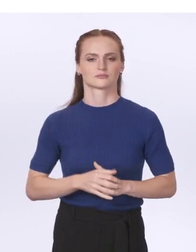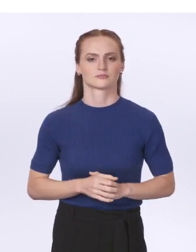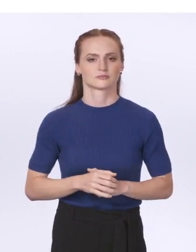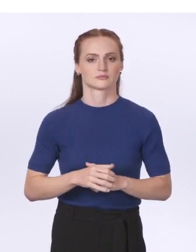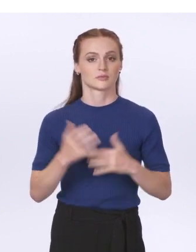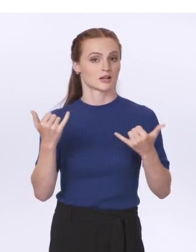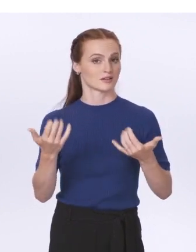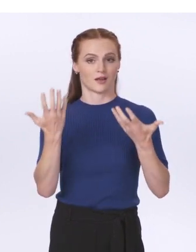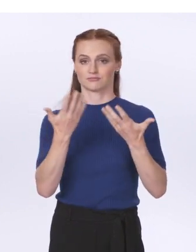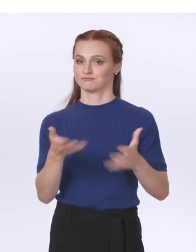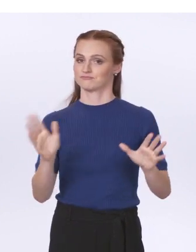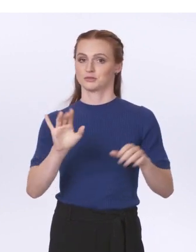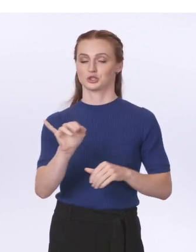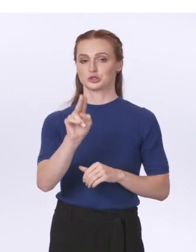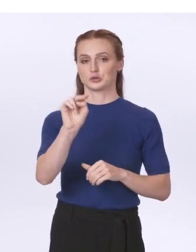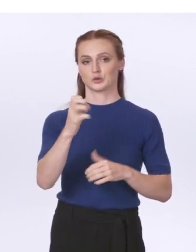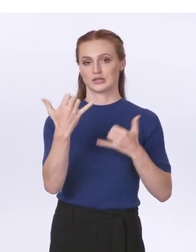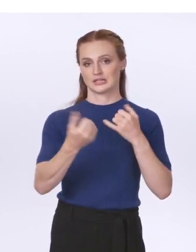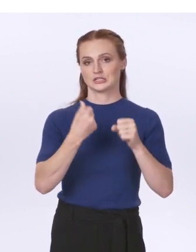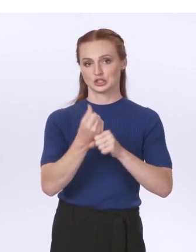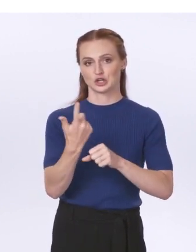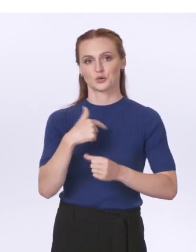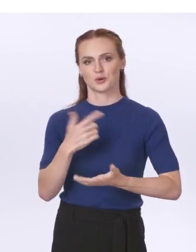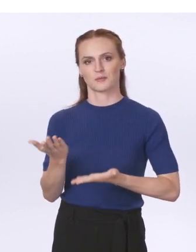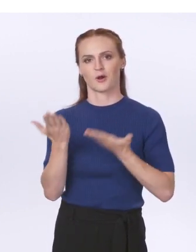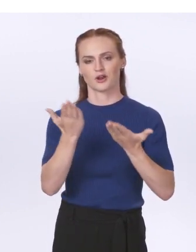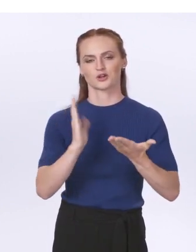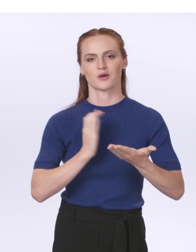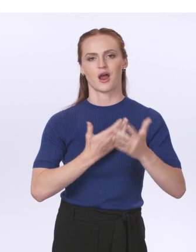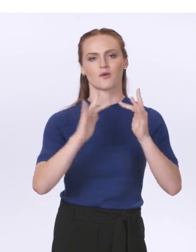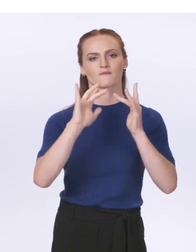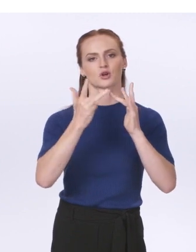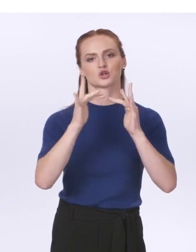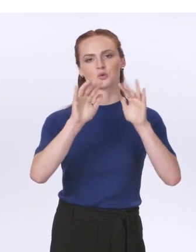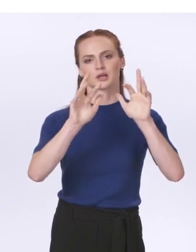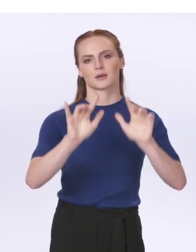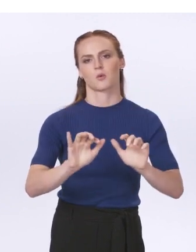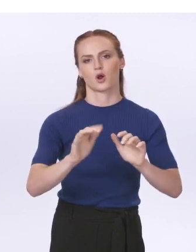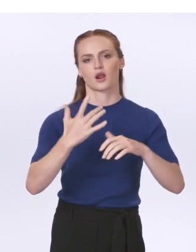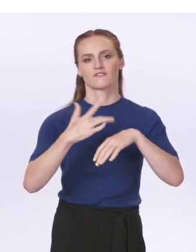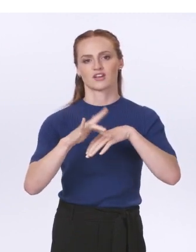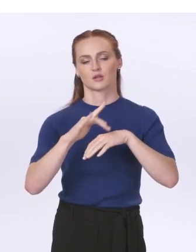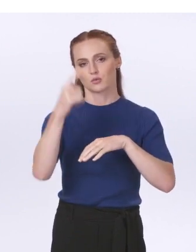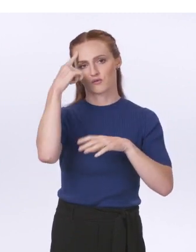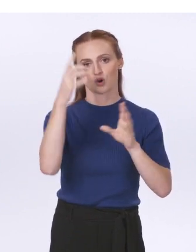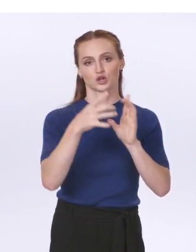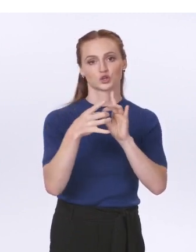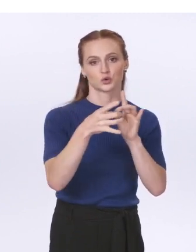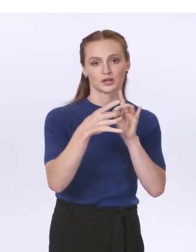In June of this year, we brought you our Virtual Keyboard available for Unity and Native developers.